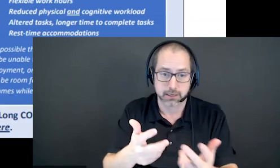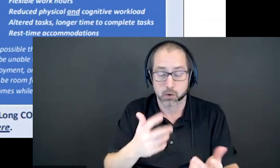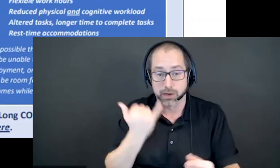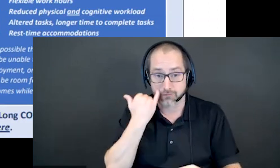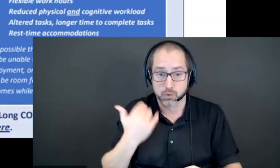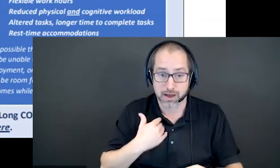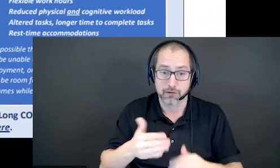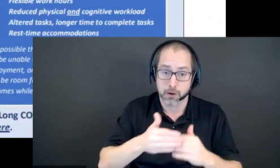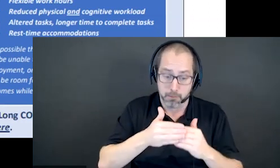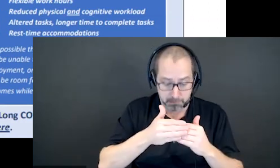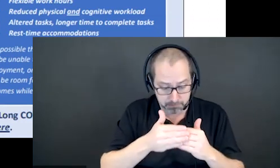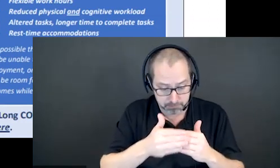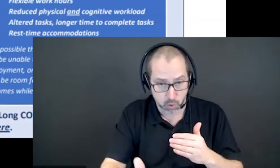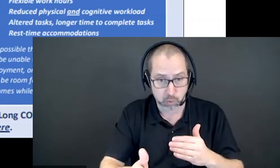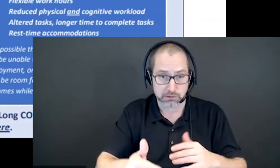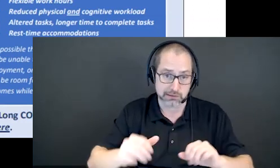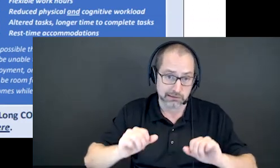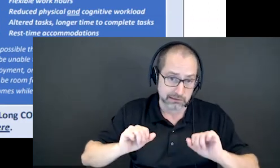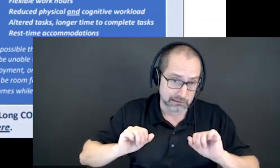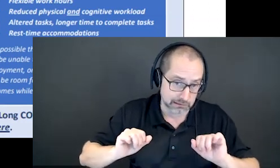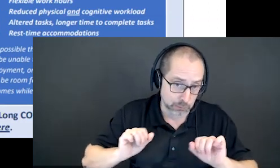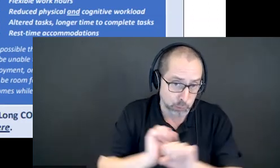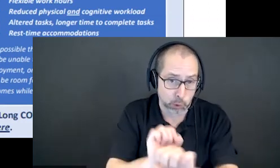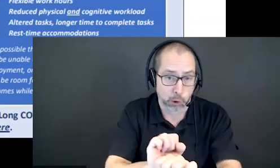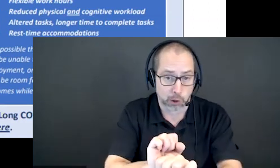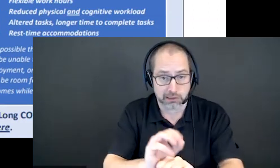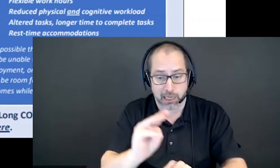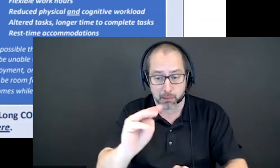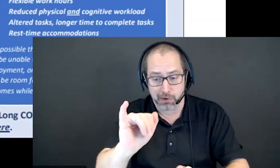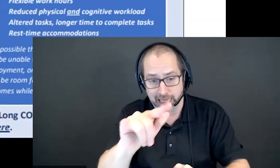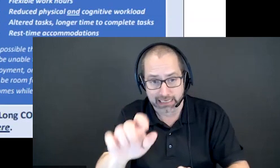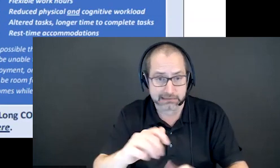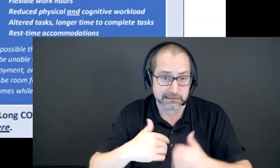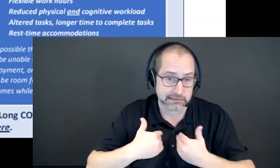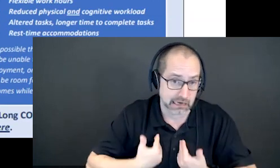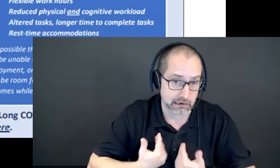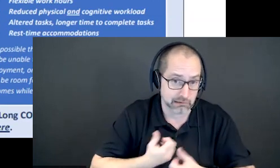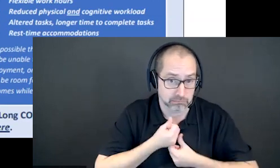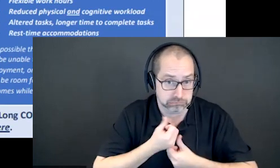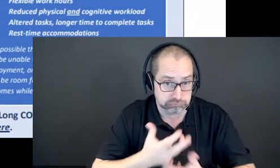post-exertional symptom exacerbation so again highlighting that we are all going to have to